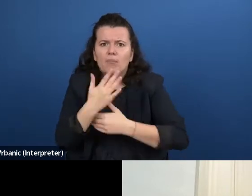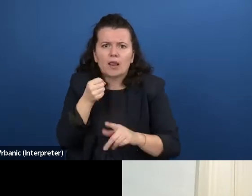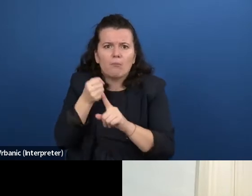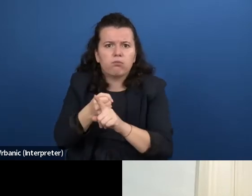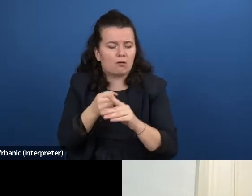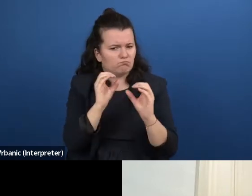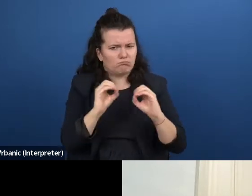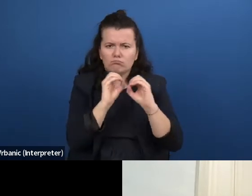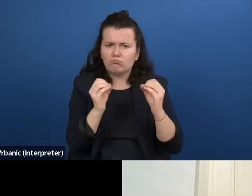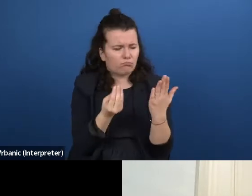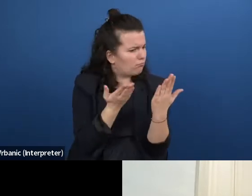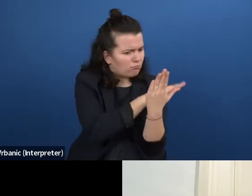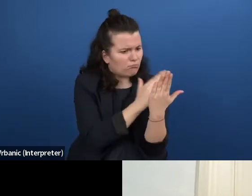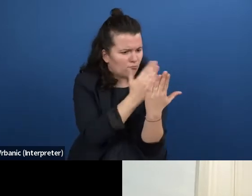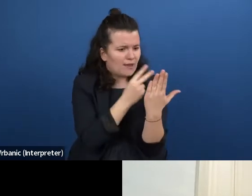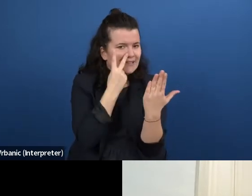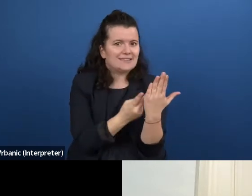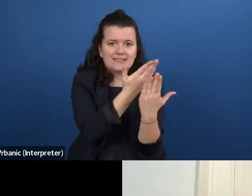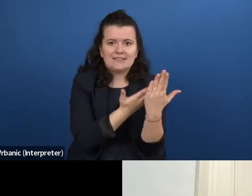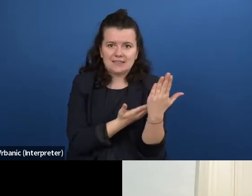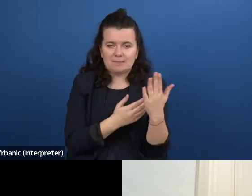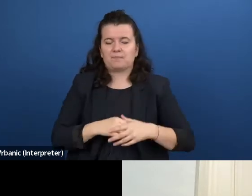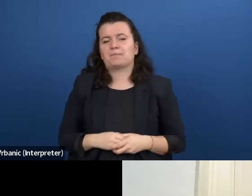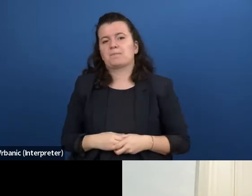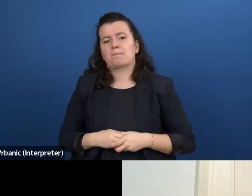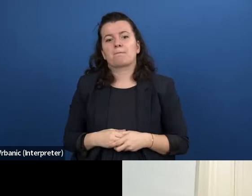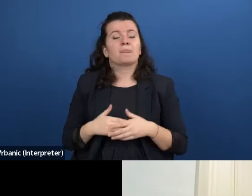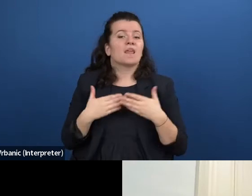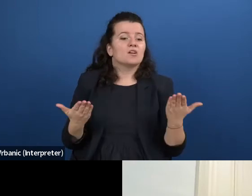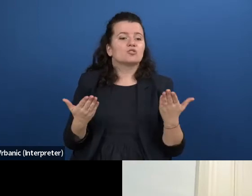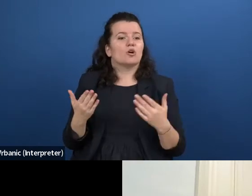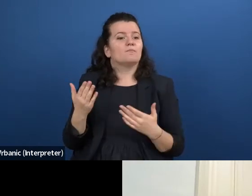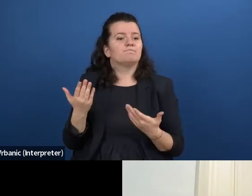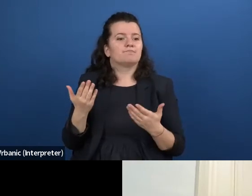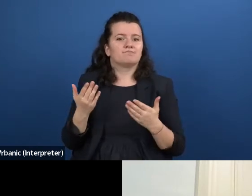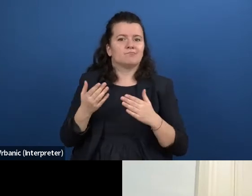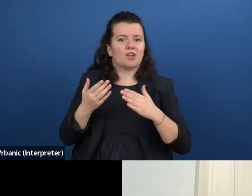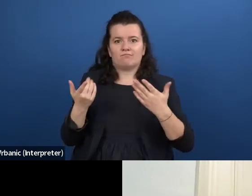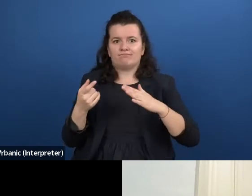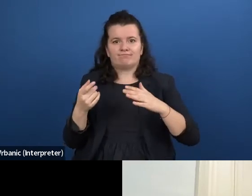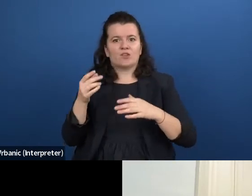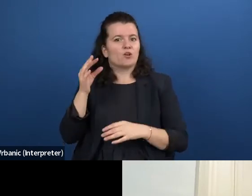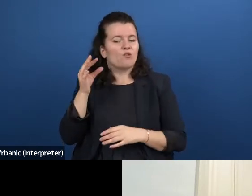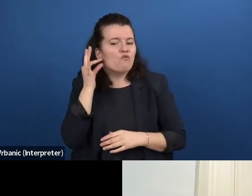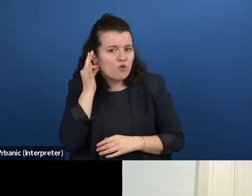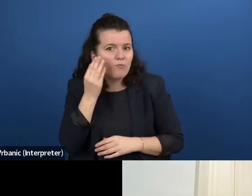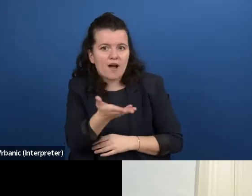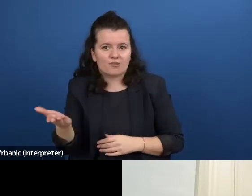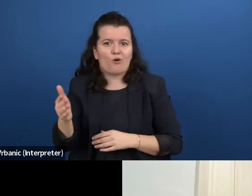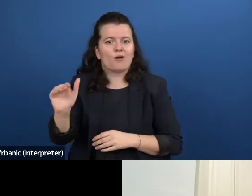To conclude, to combat trafficking against women with disabilities, it's important that we address all those issues.